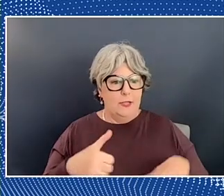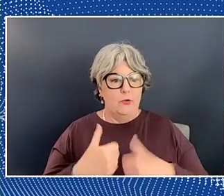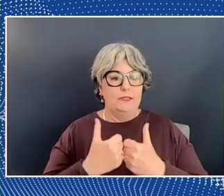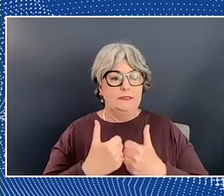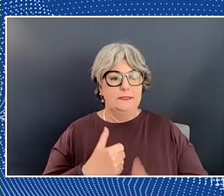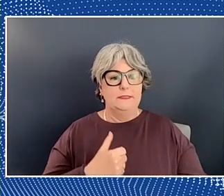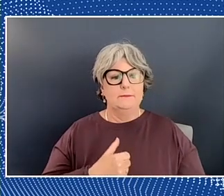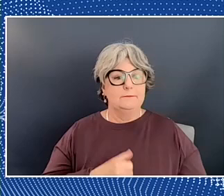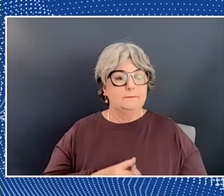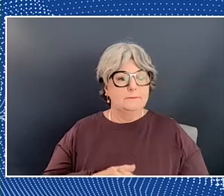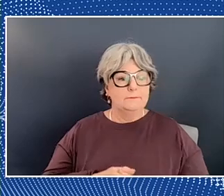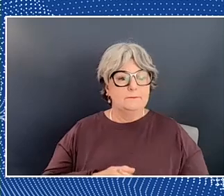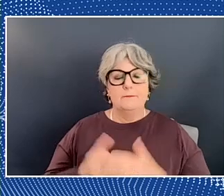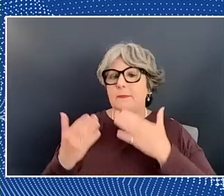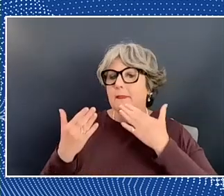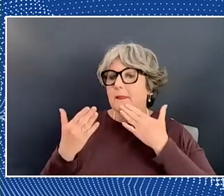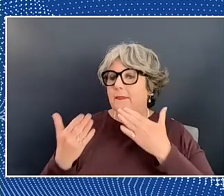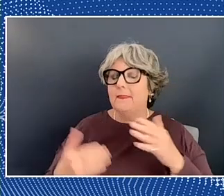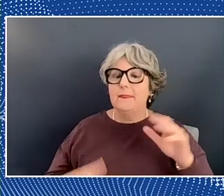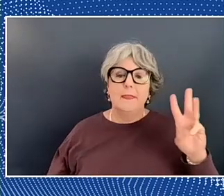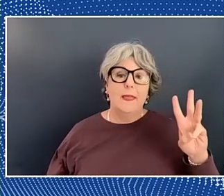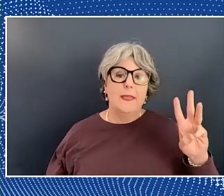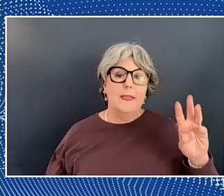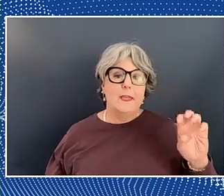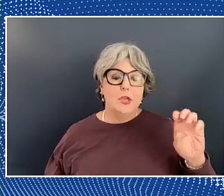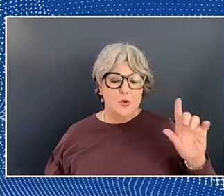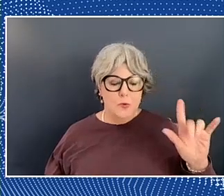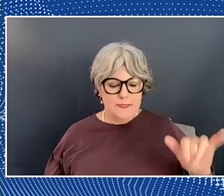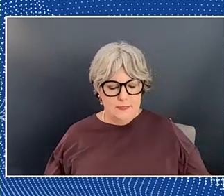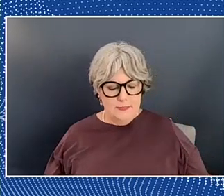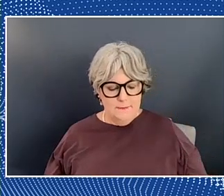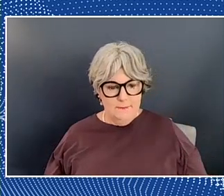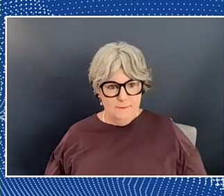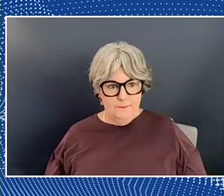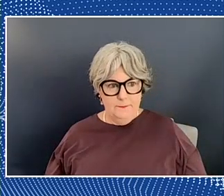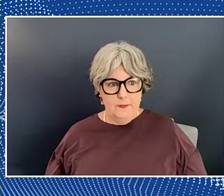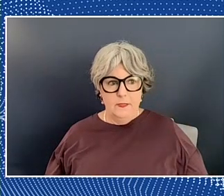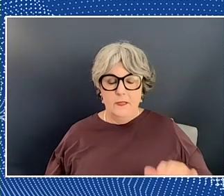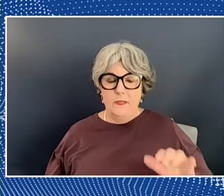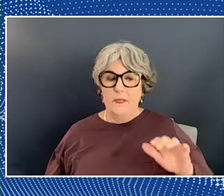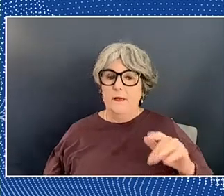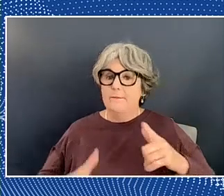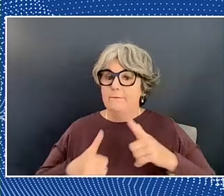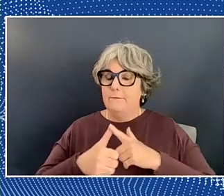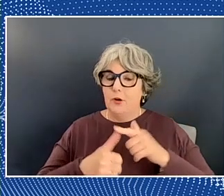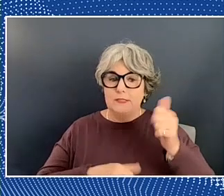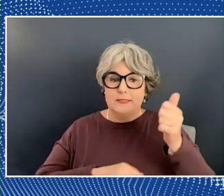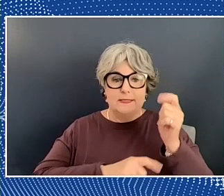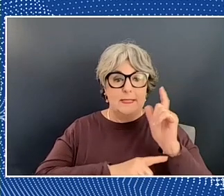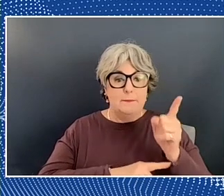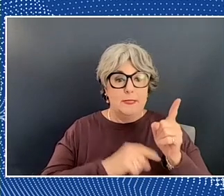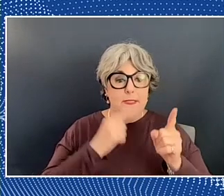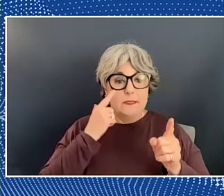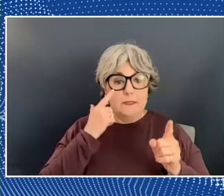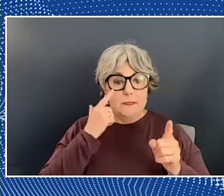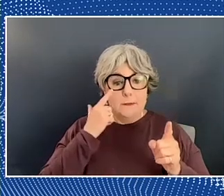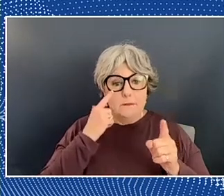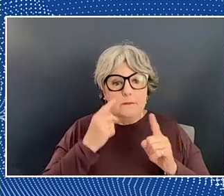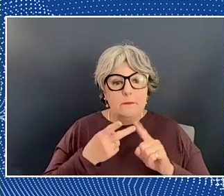Thank you, Wesley. If you are slotted to speak in the first ten minutes between 3:00 and 3:10, please